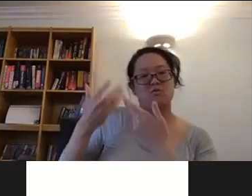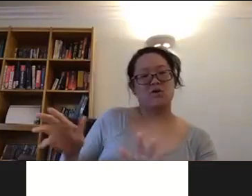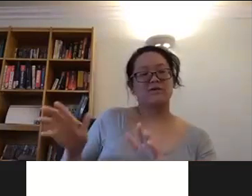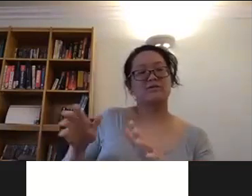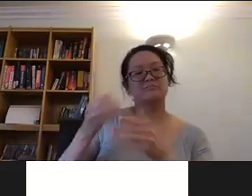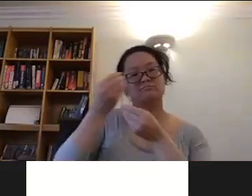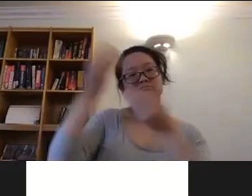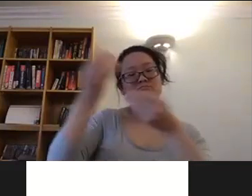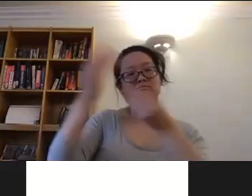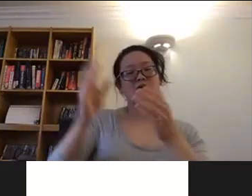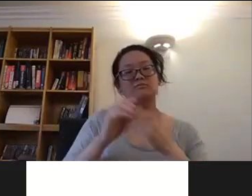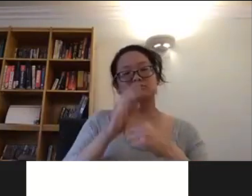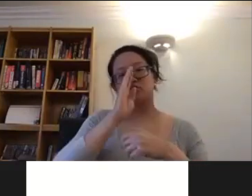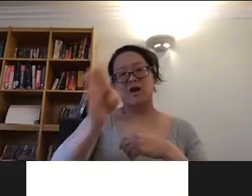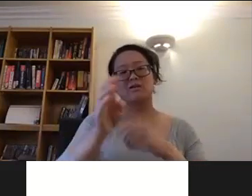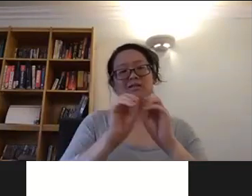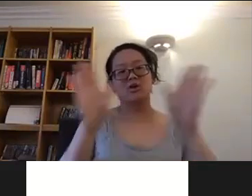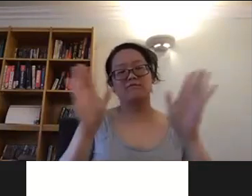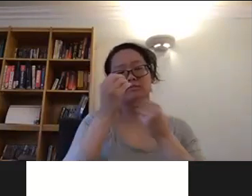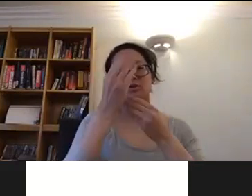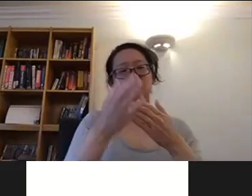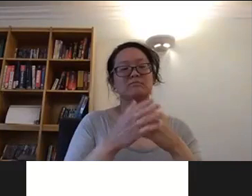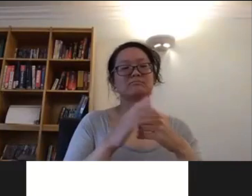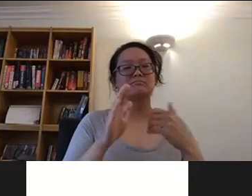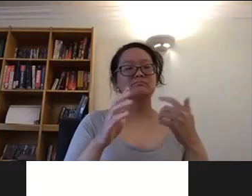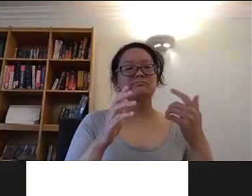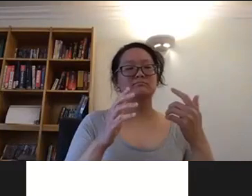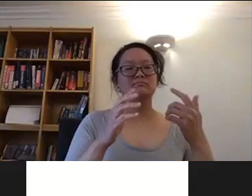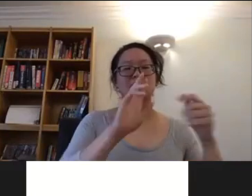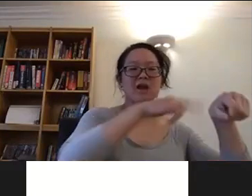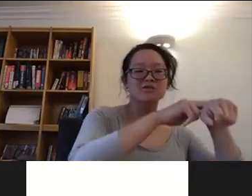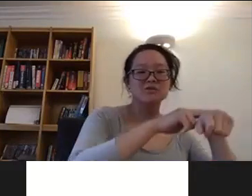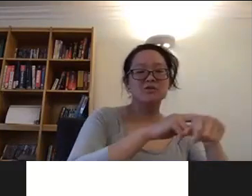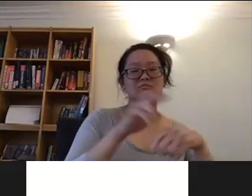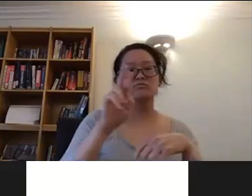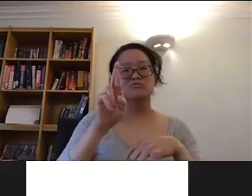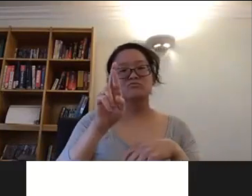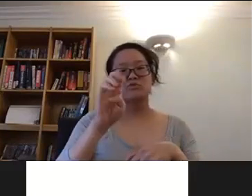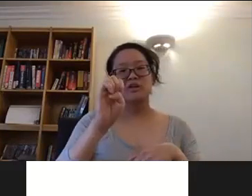There needs to be an idea of how to get the information out directly to the Deaf community, from the